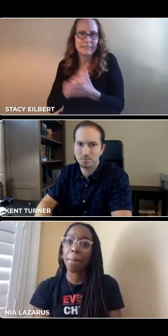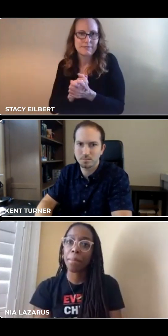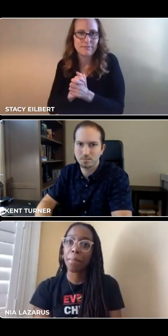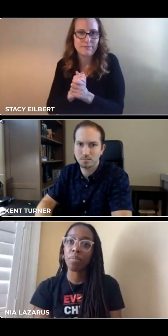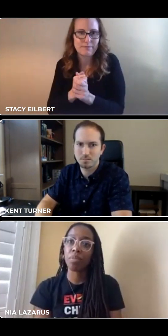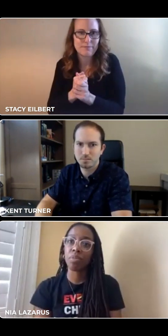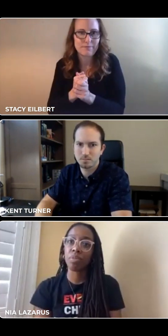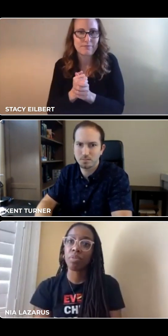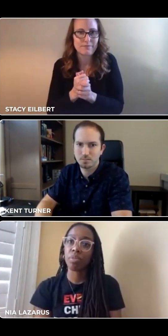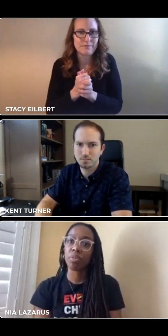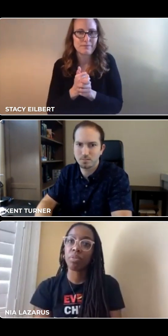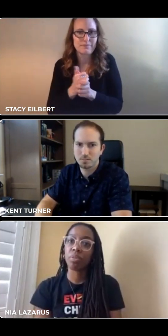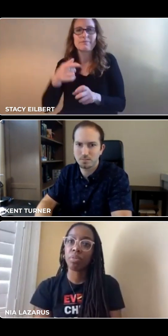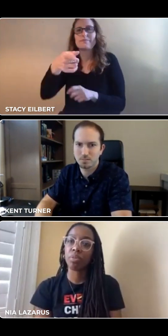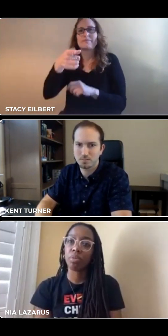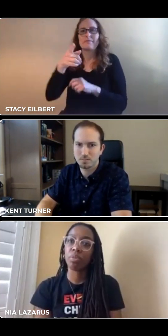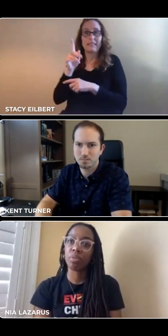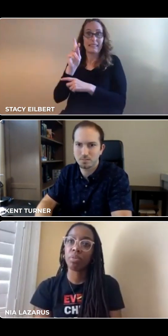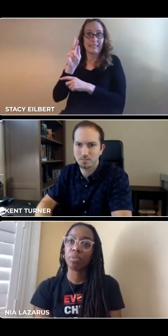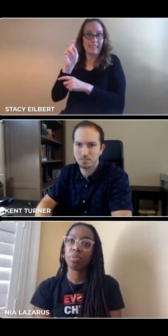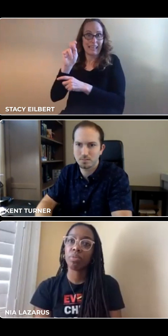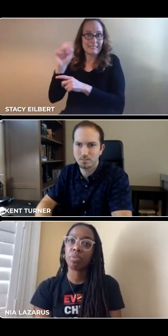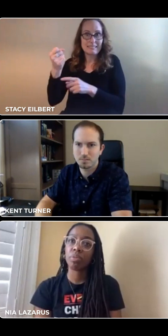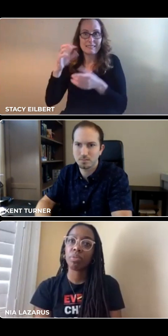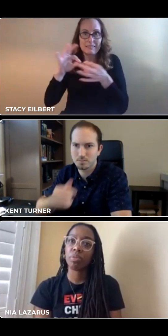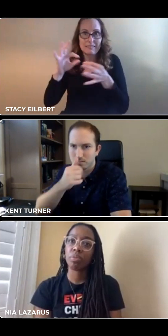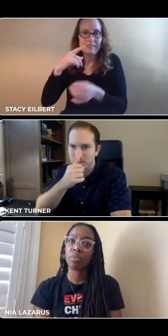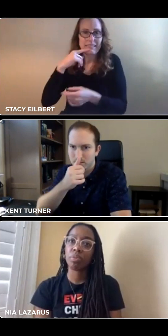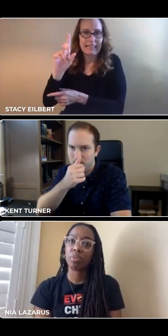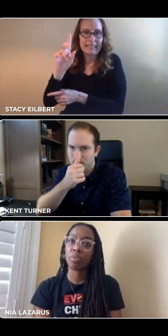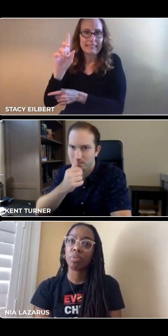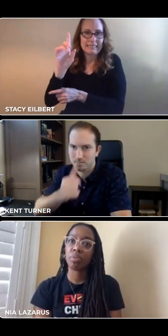or history, this is a really great website to use.